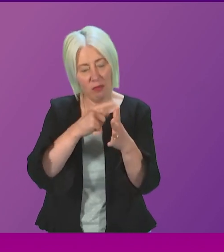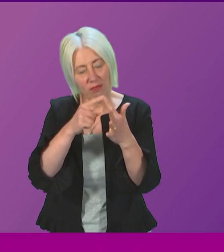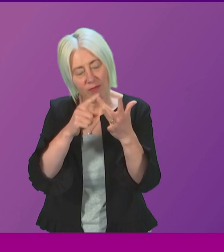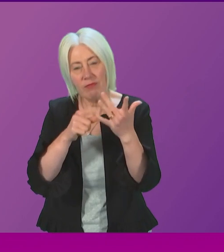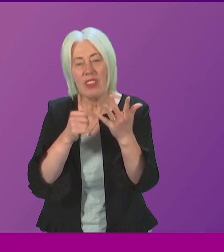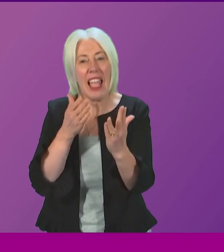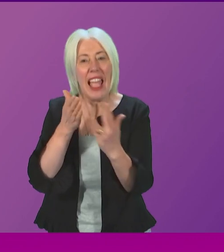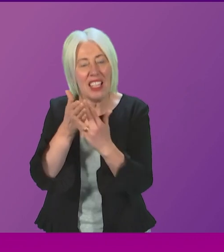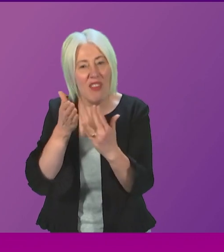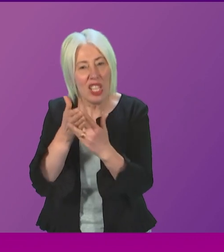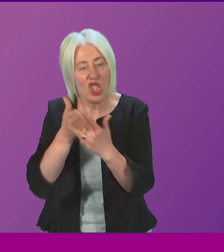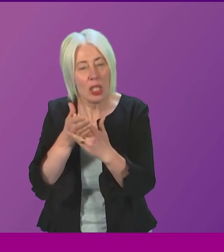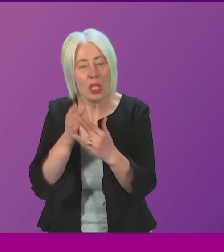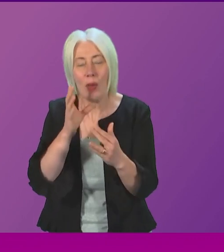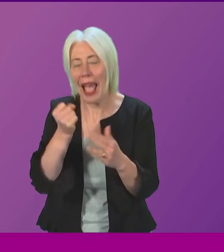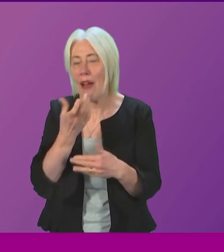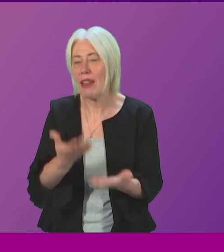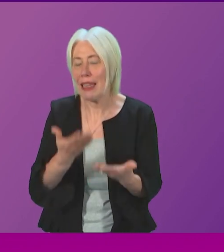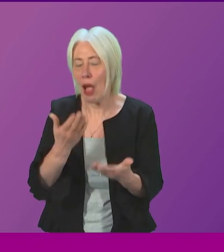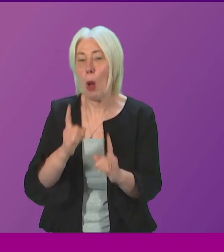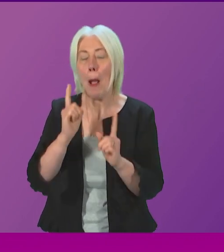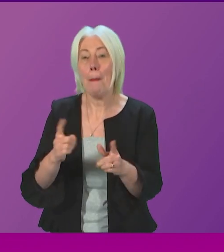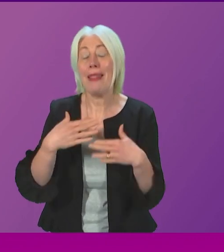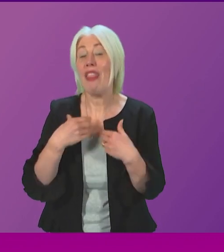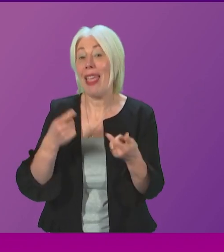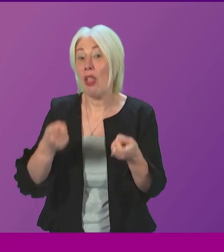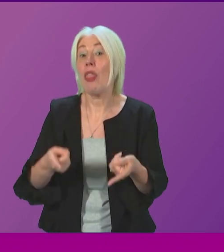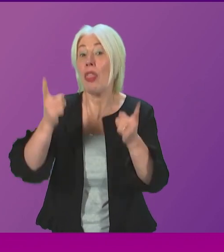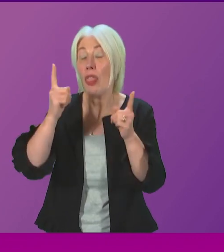Brian Whittle can be absolutely assured that the health secretary and the Cabinet Secretary